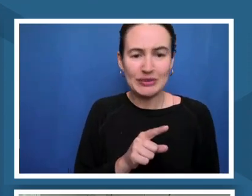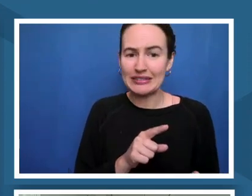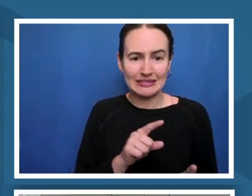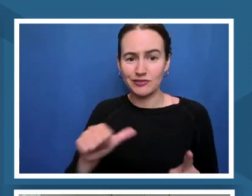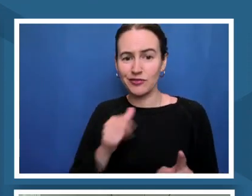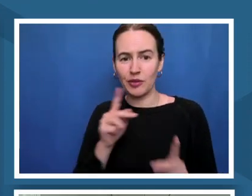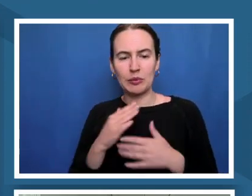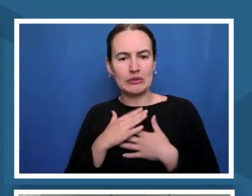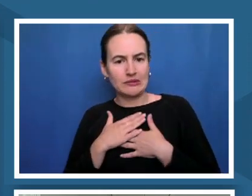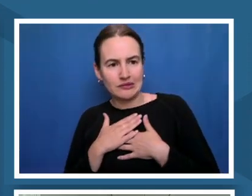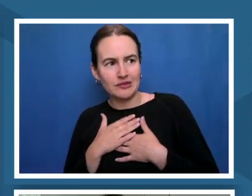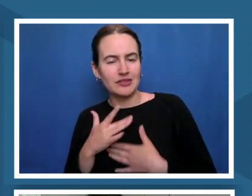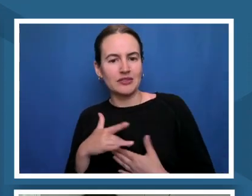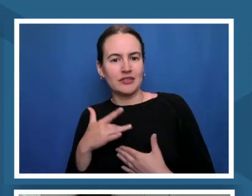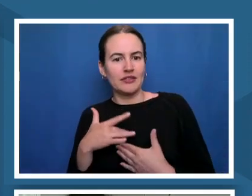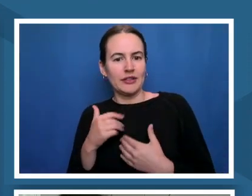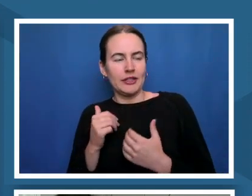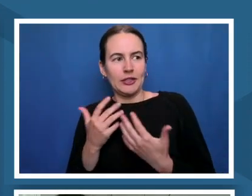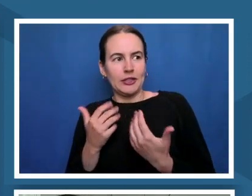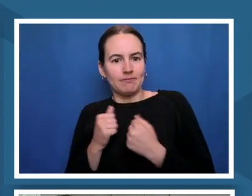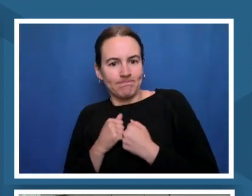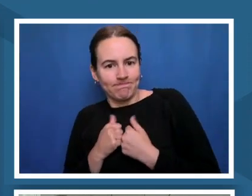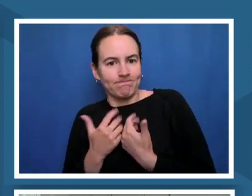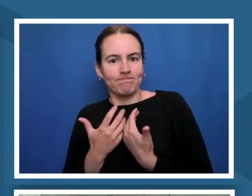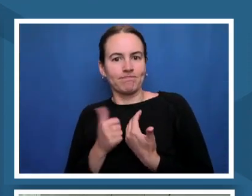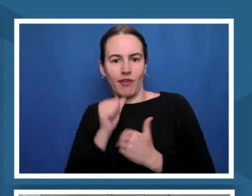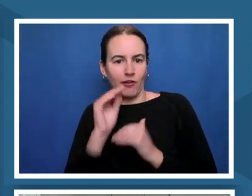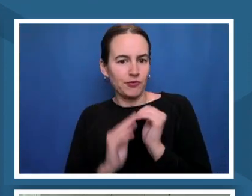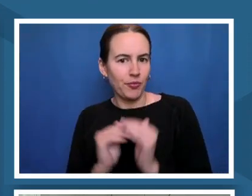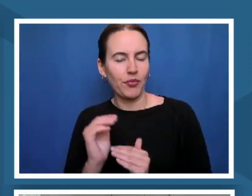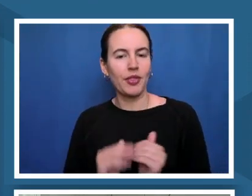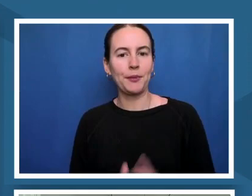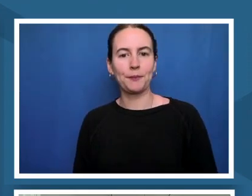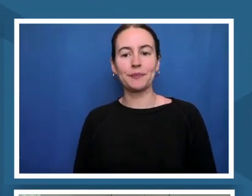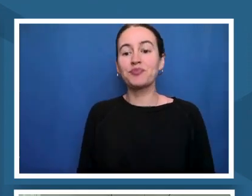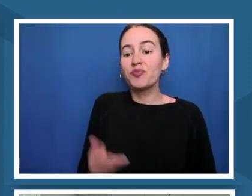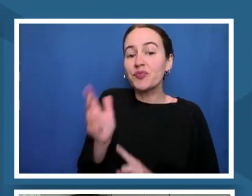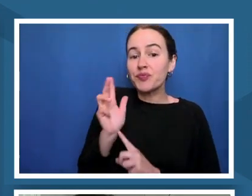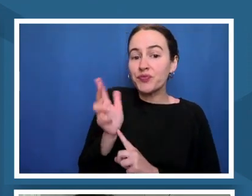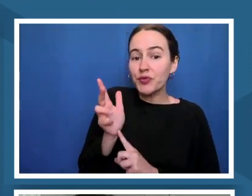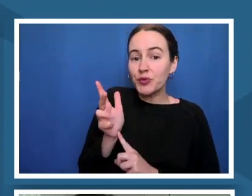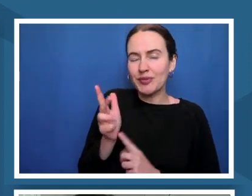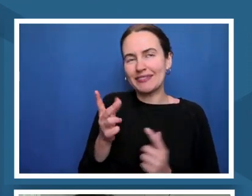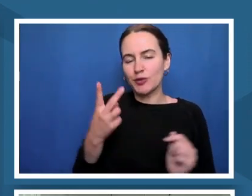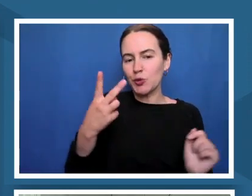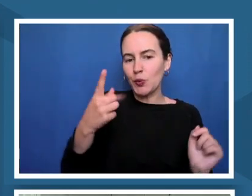vulnerable so let's um go ahead we have just three minutes left or two and a half minutes